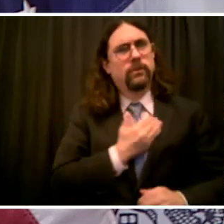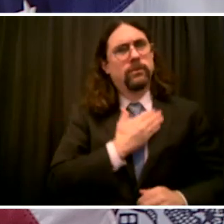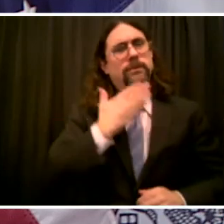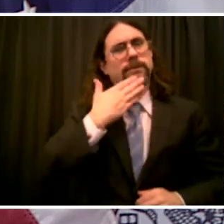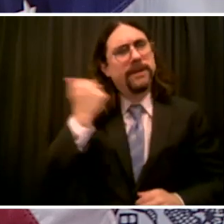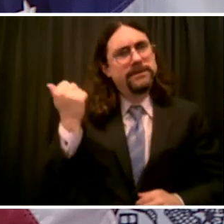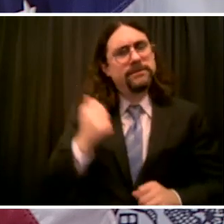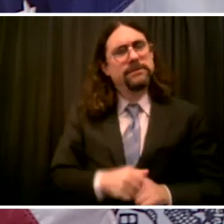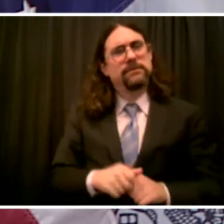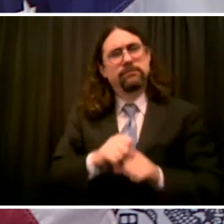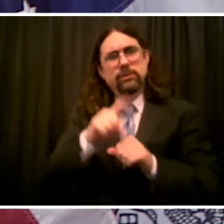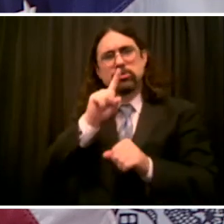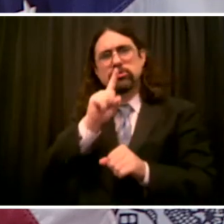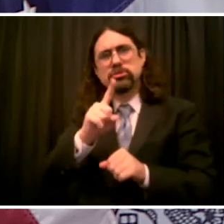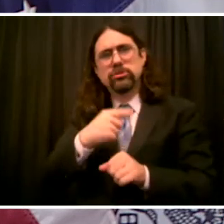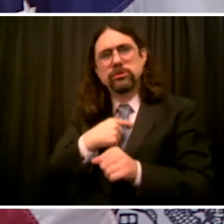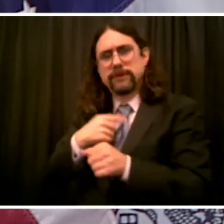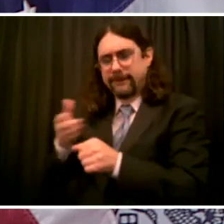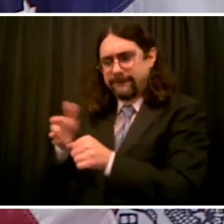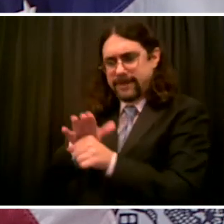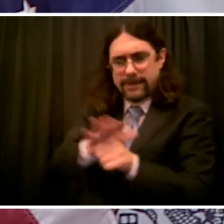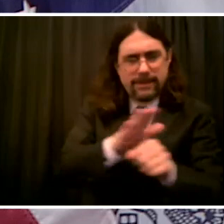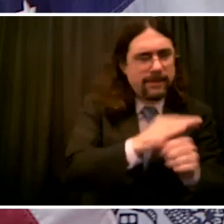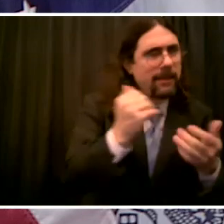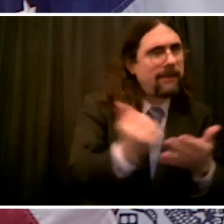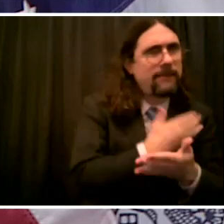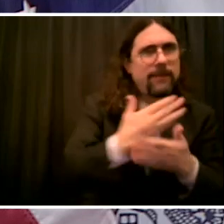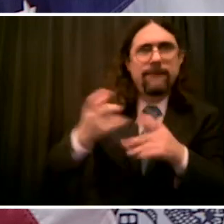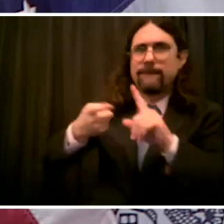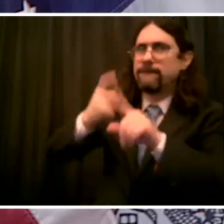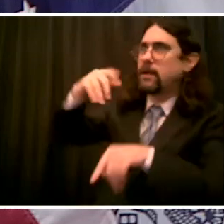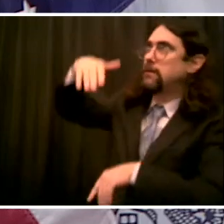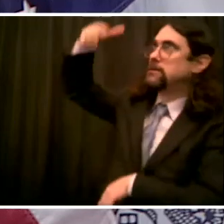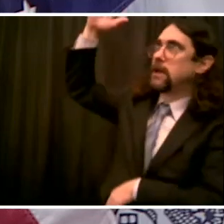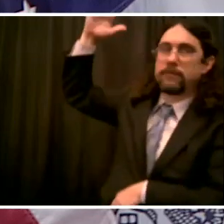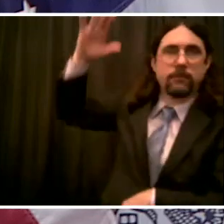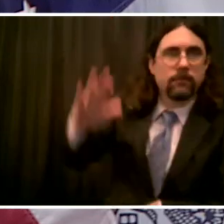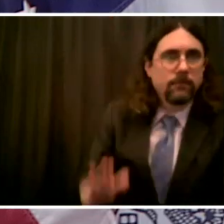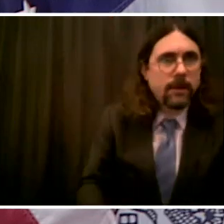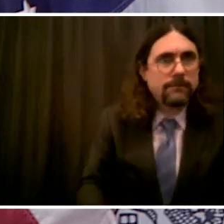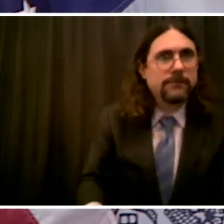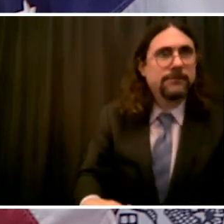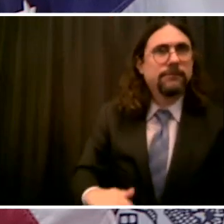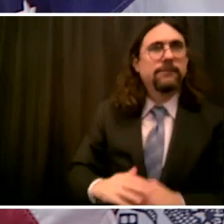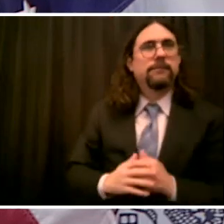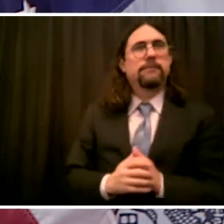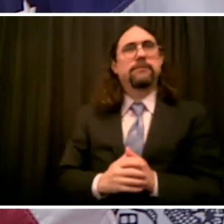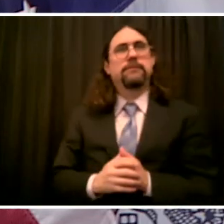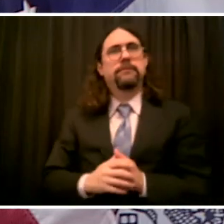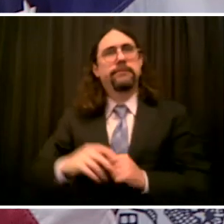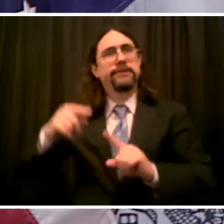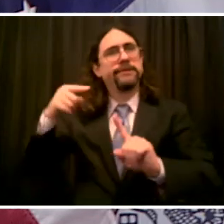DETECTIVES OR POLEIC OFFICERS OR EXECUTIVES, FOR THAT MATTER. BUT NO MATTER WHO